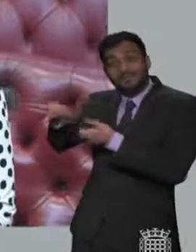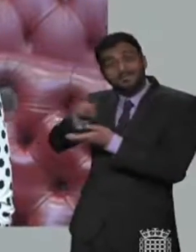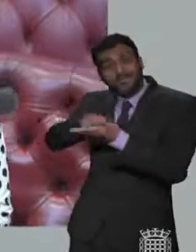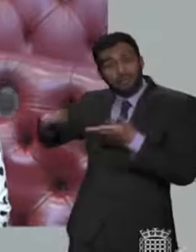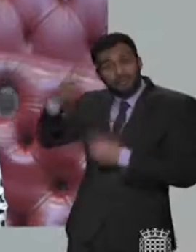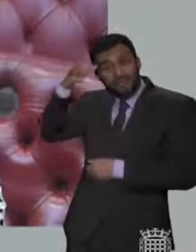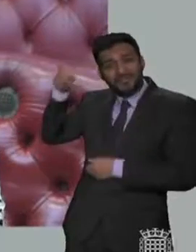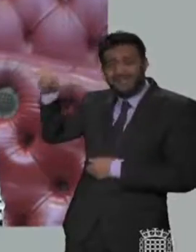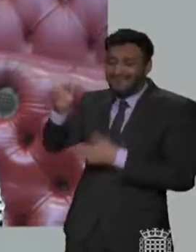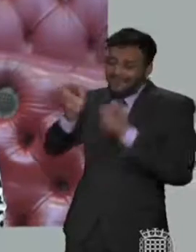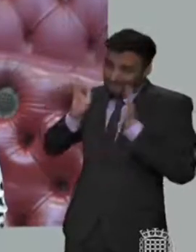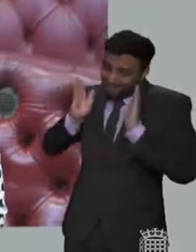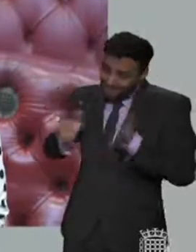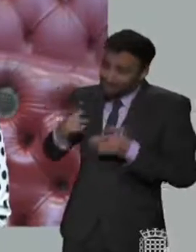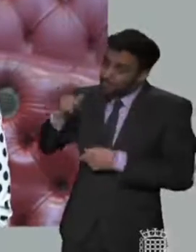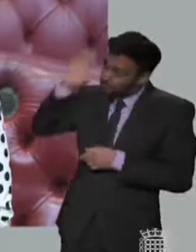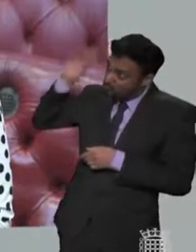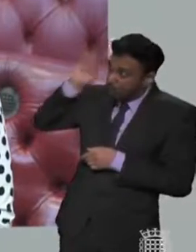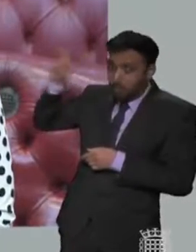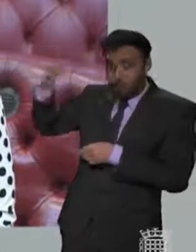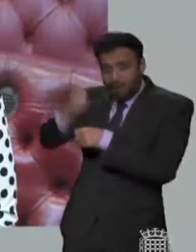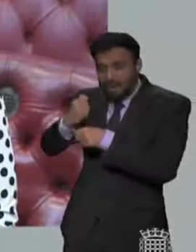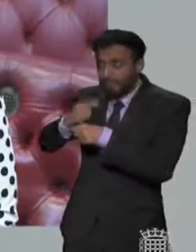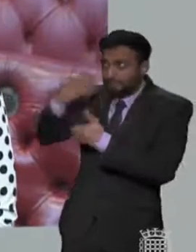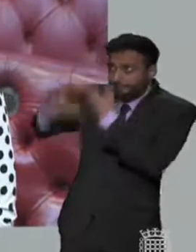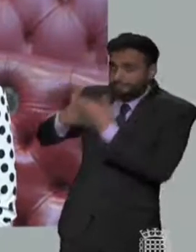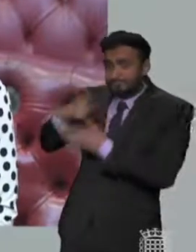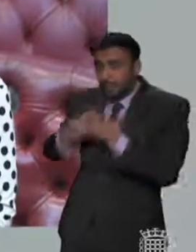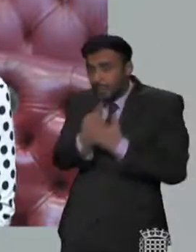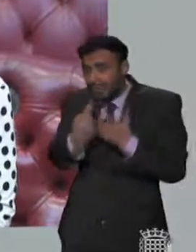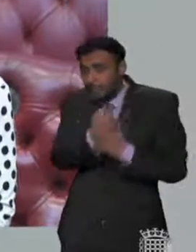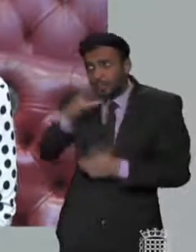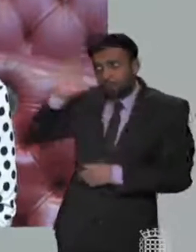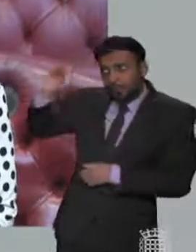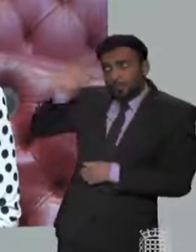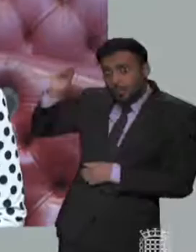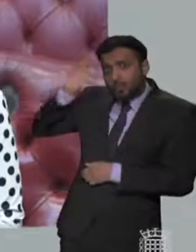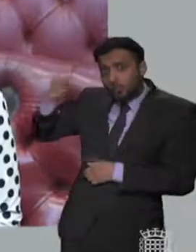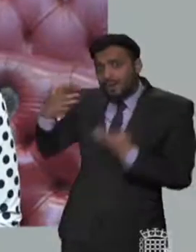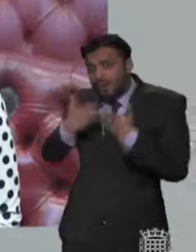on leadership on this matter by issuing government guidance for the wider government's own use